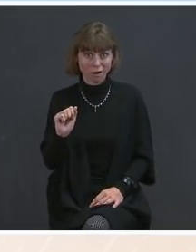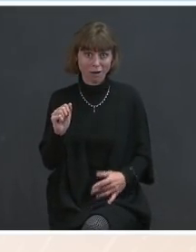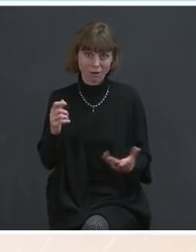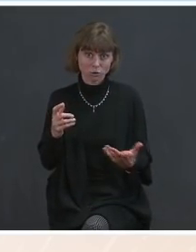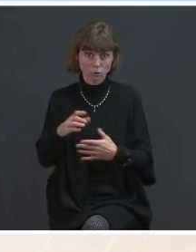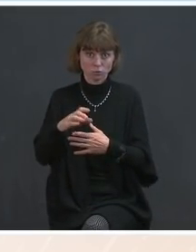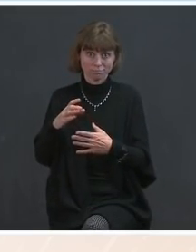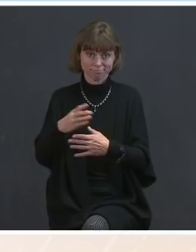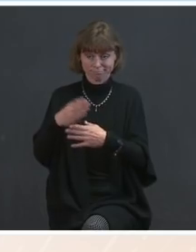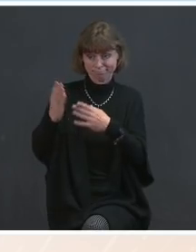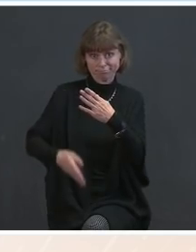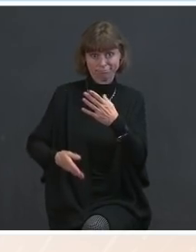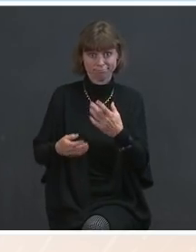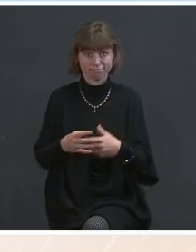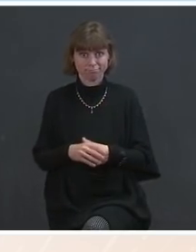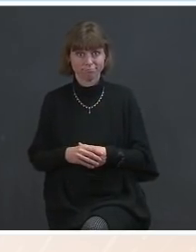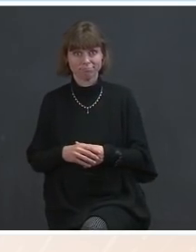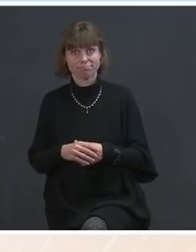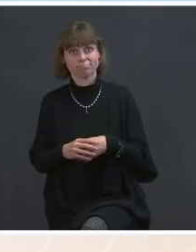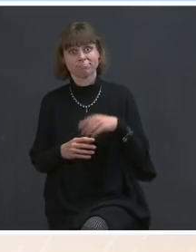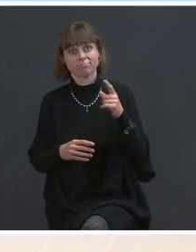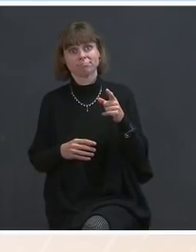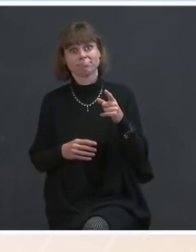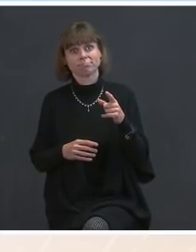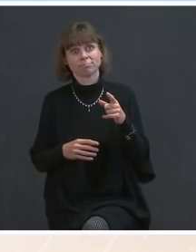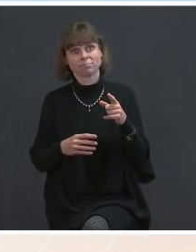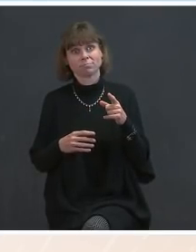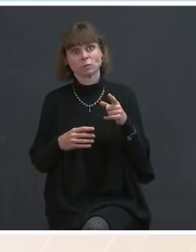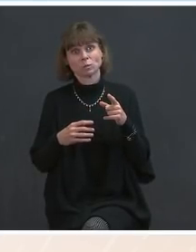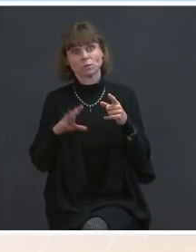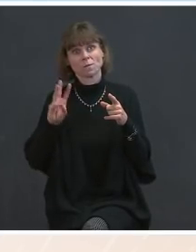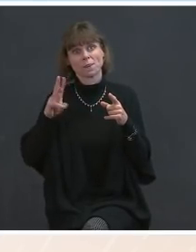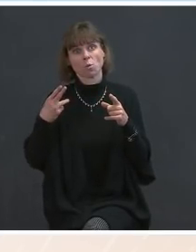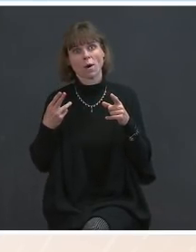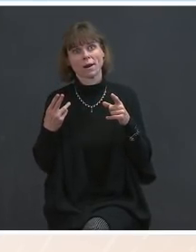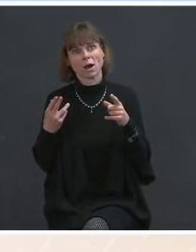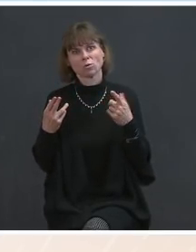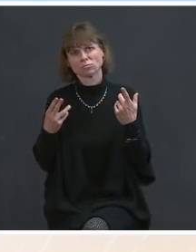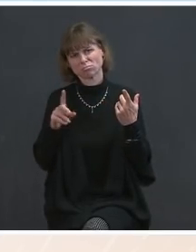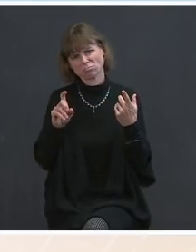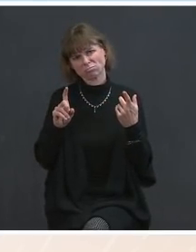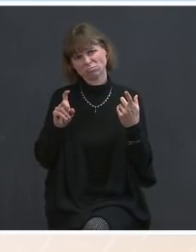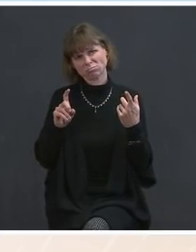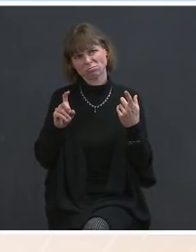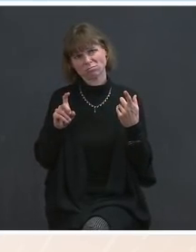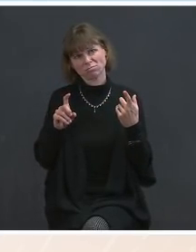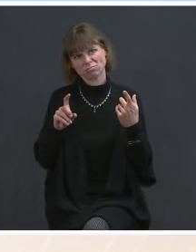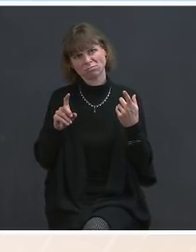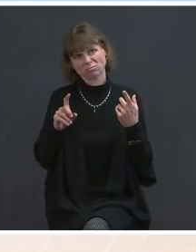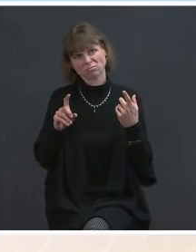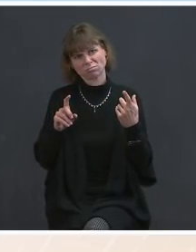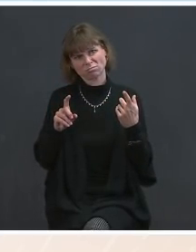The Press: And as the voice of the White House, would it -- how hard would it be to convince people in some states